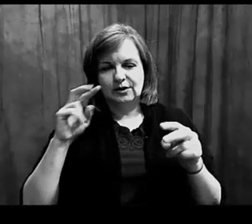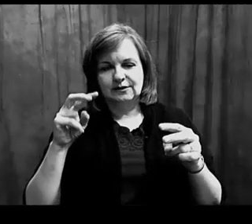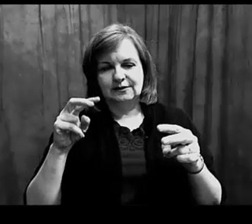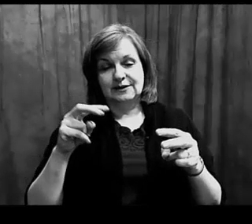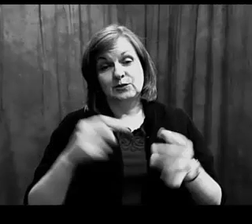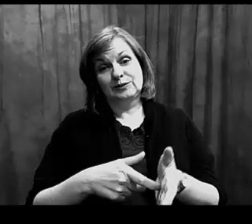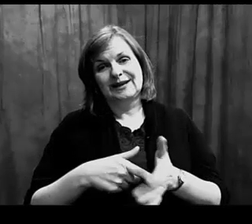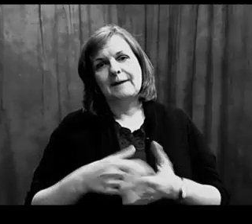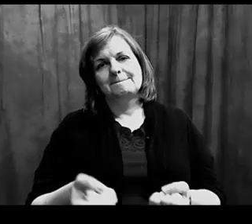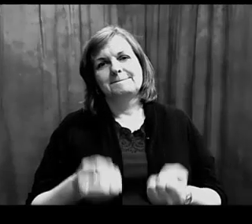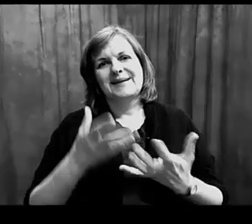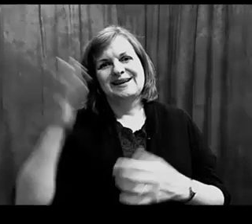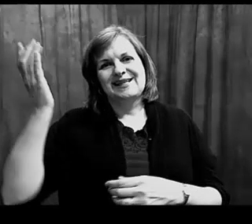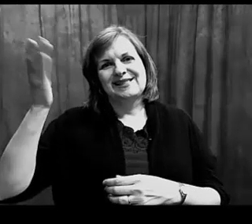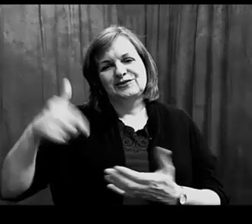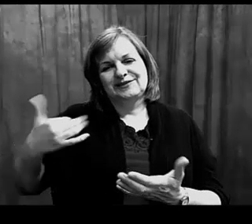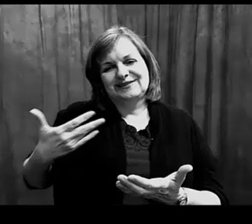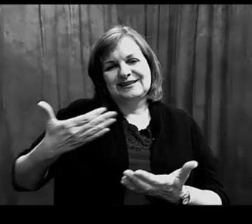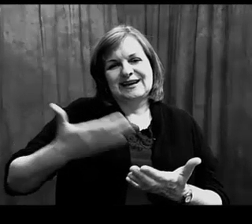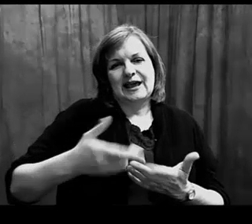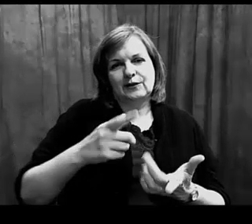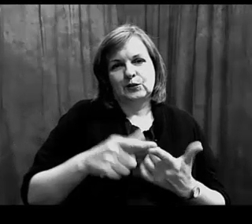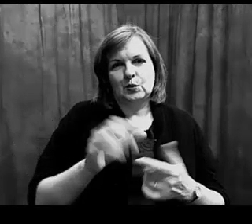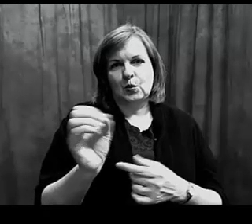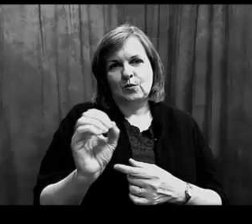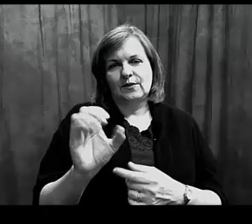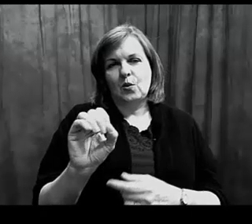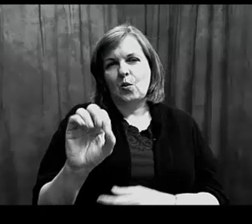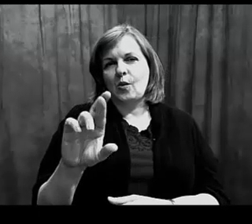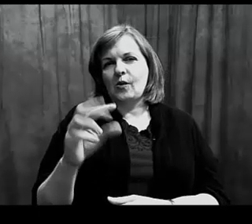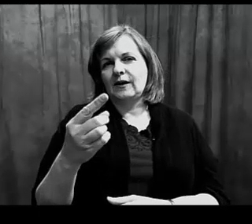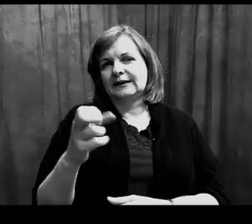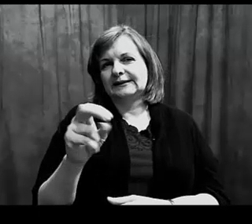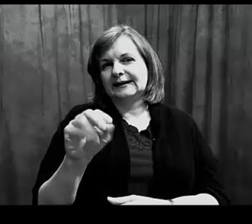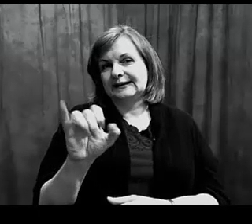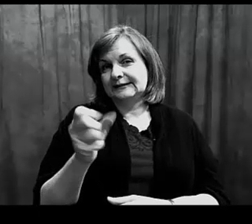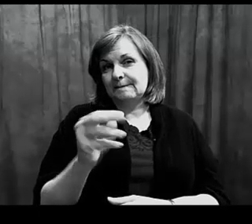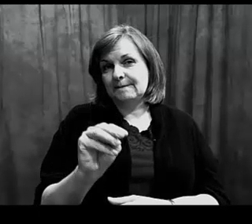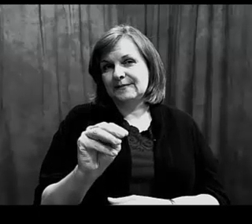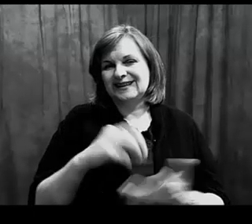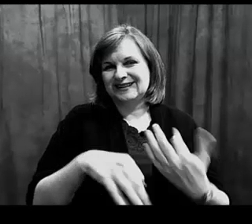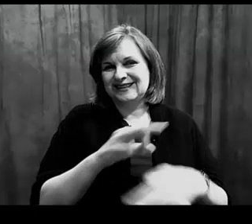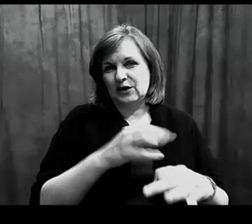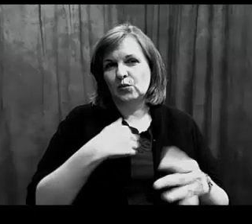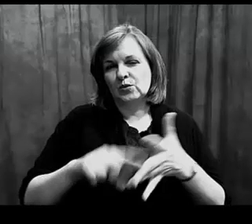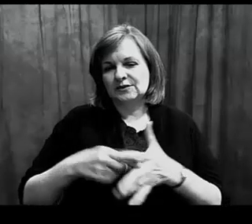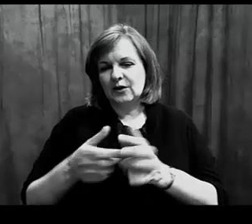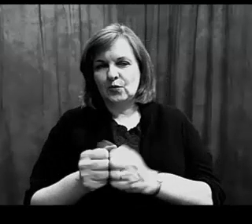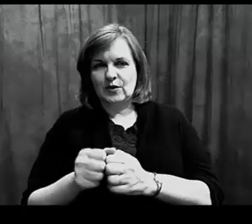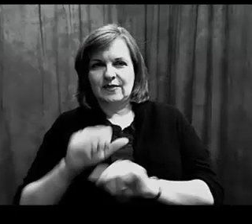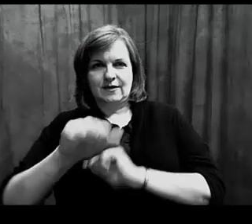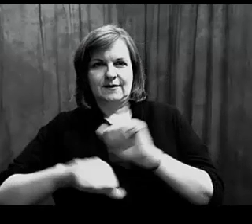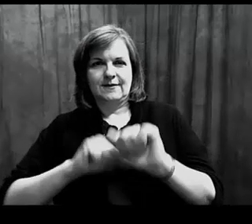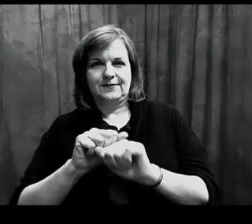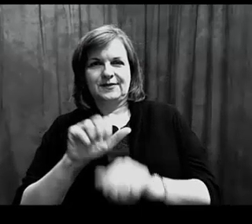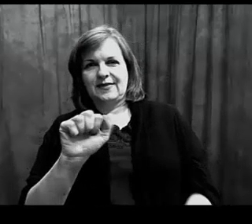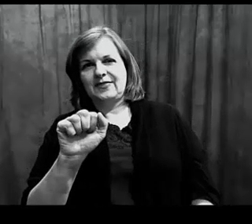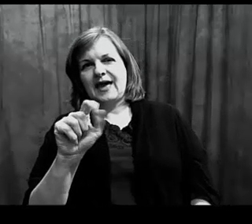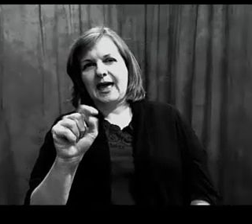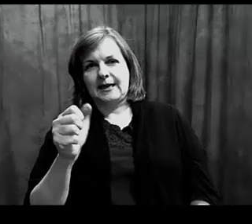not a community or population not even an organism! it's going to take us a lot of lectures to get to an organism!